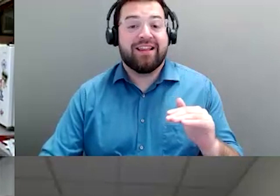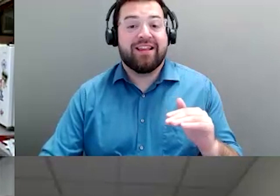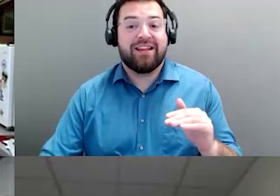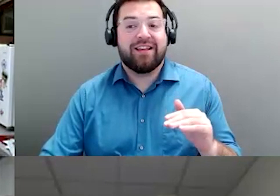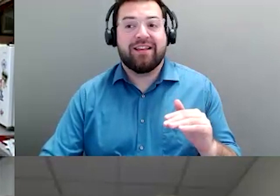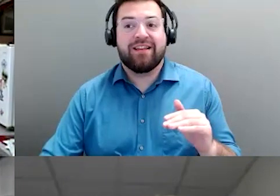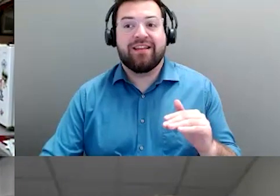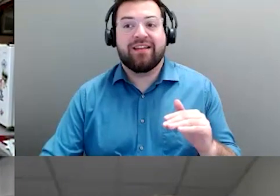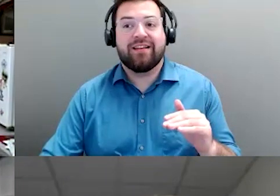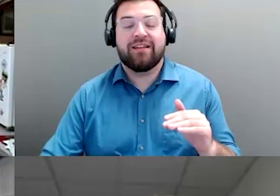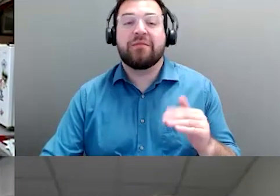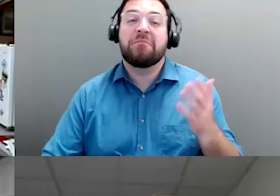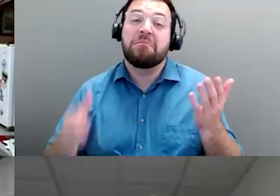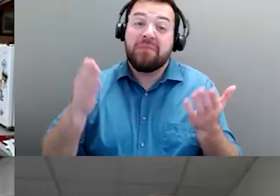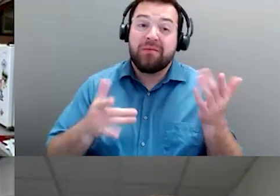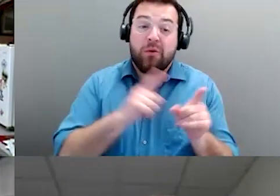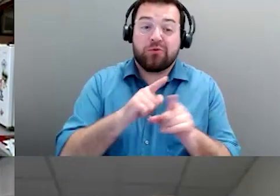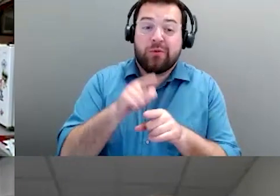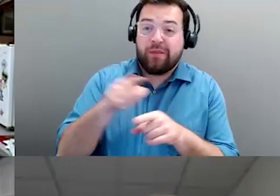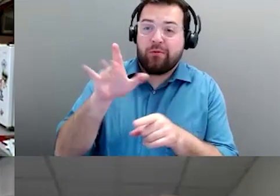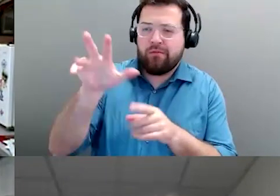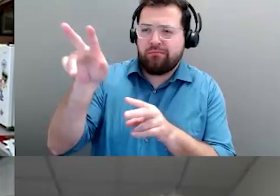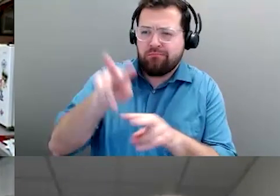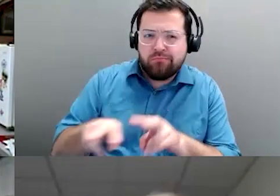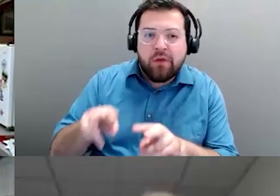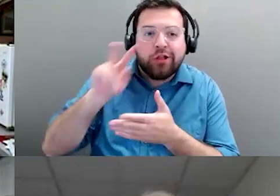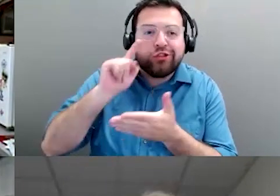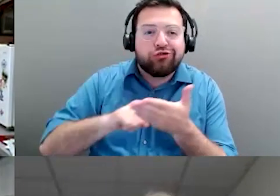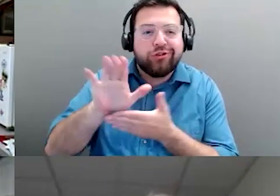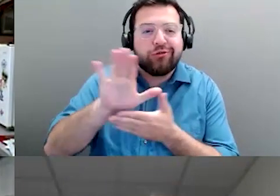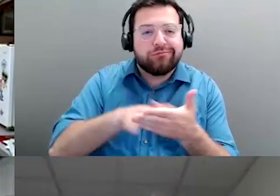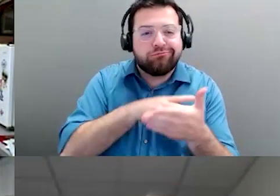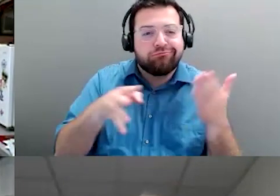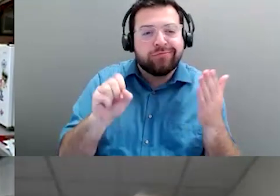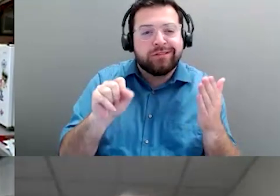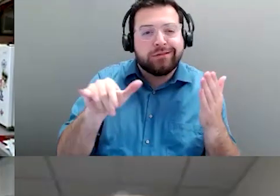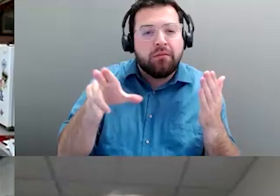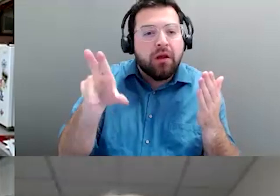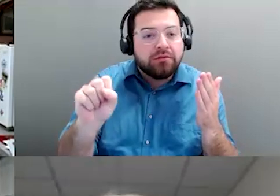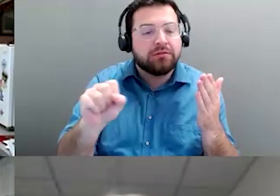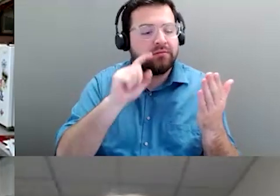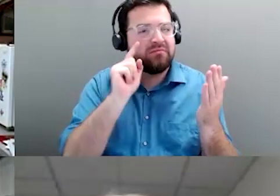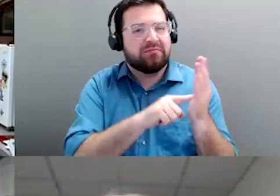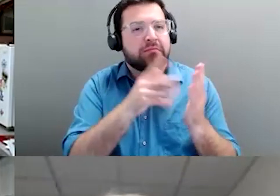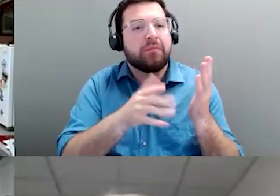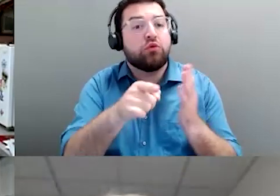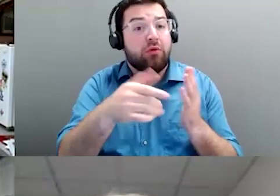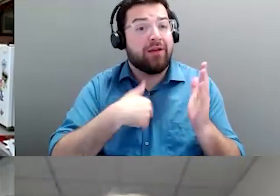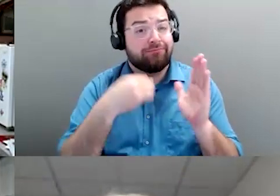They might also check your syllabus, to see if you have a communication policy, if you're, you know, telling your students how often you're going to be interacting with them